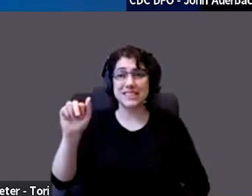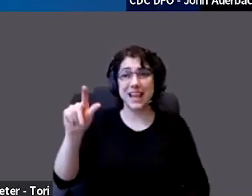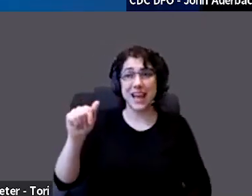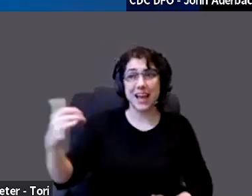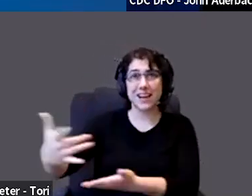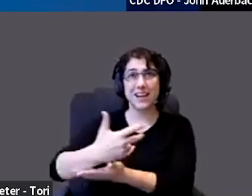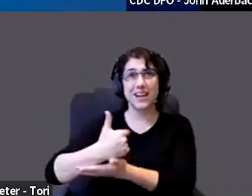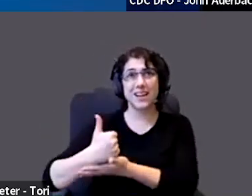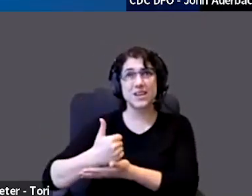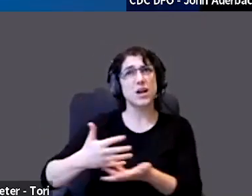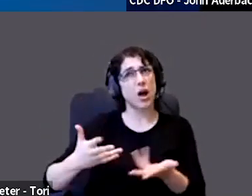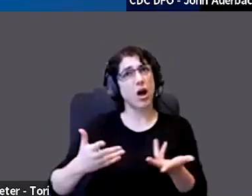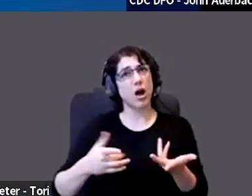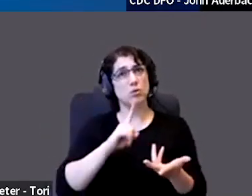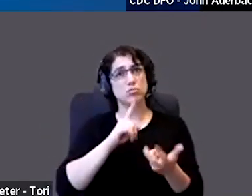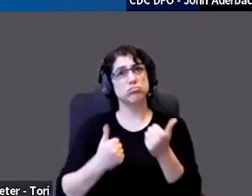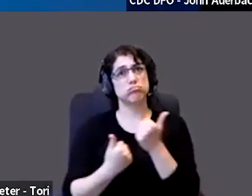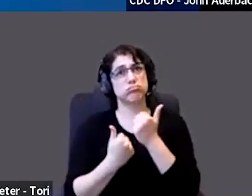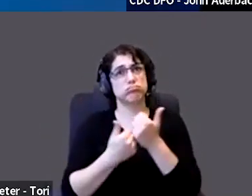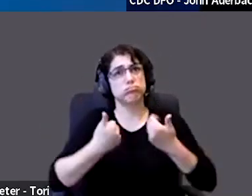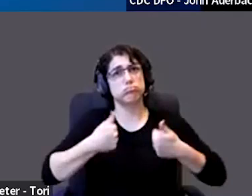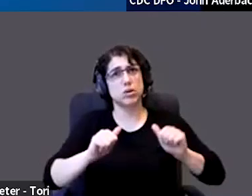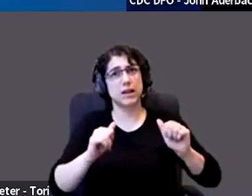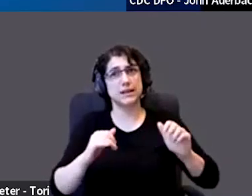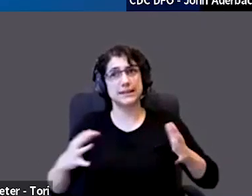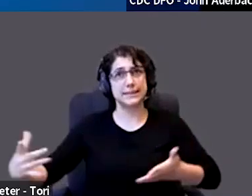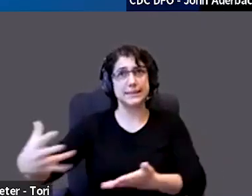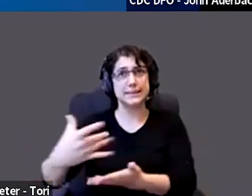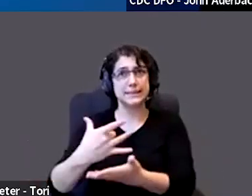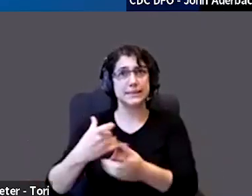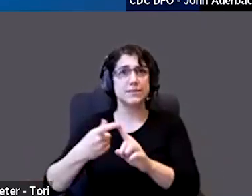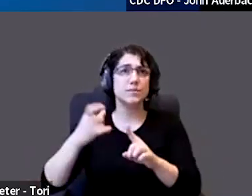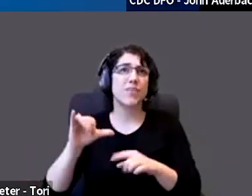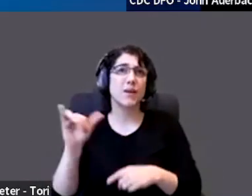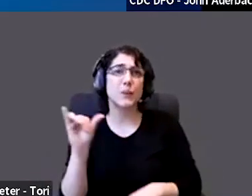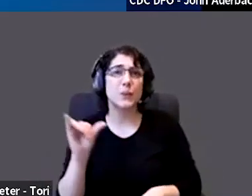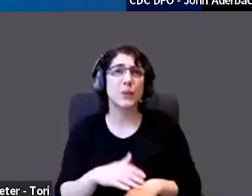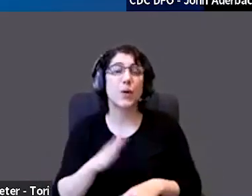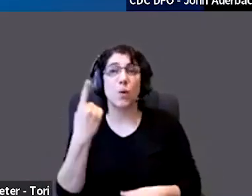to loop them in. And one suggestion I have for people on this committee,